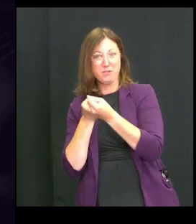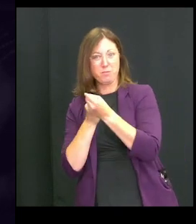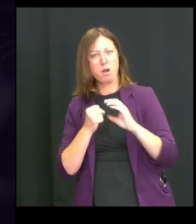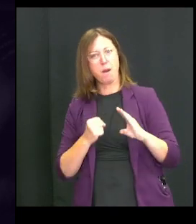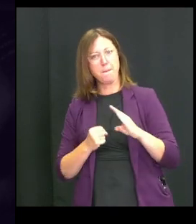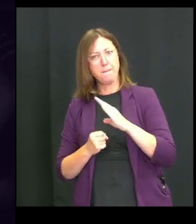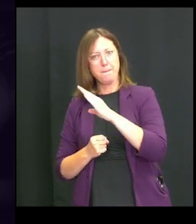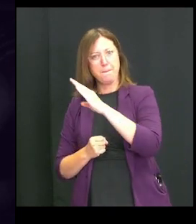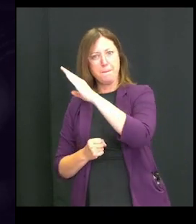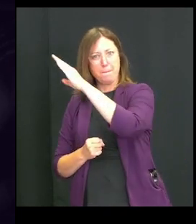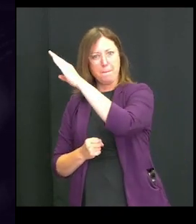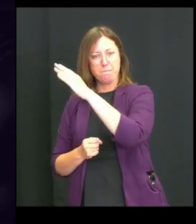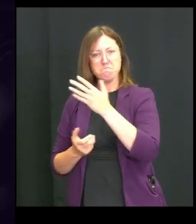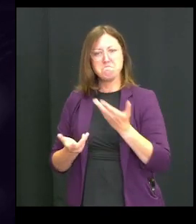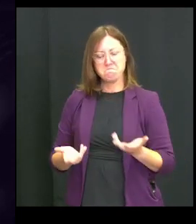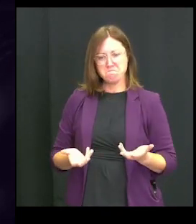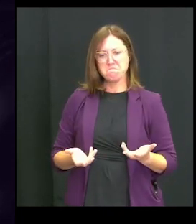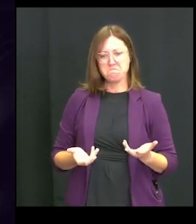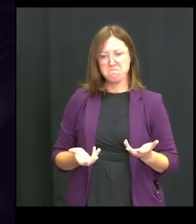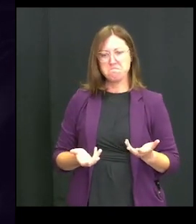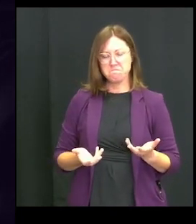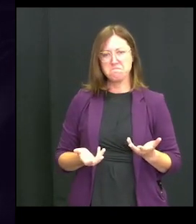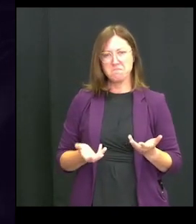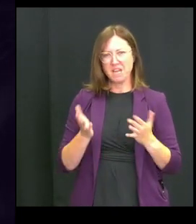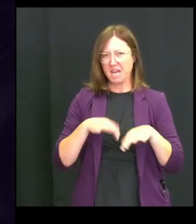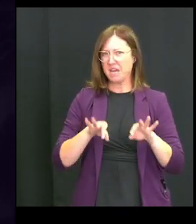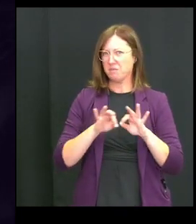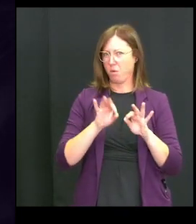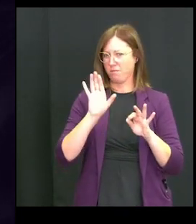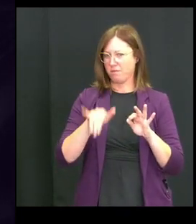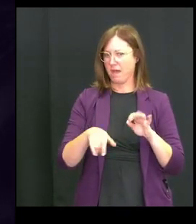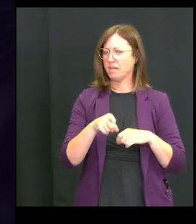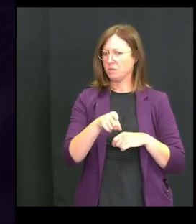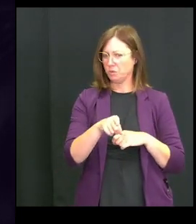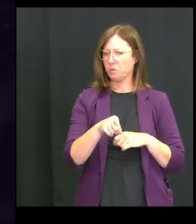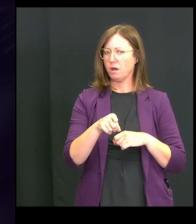And it's important to note that this has been a very long-term process.